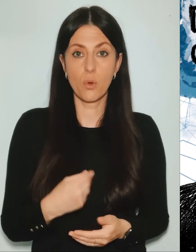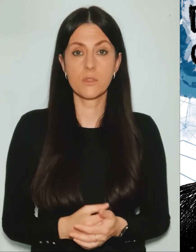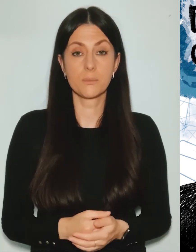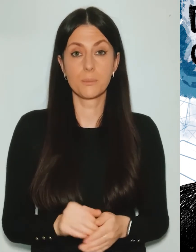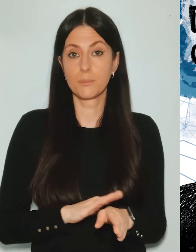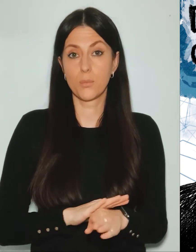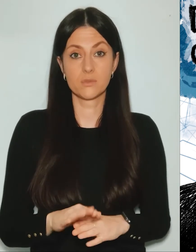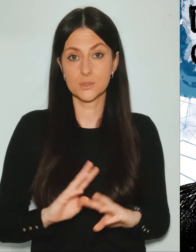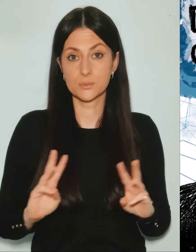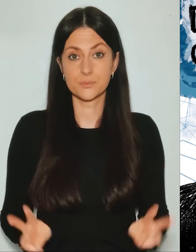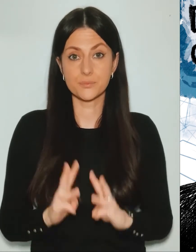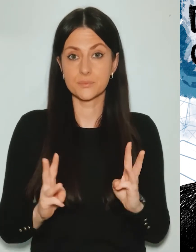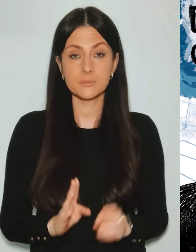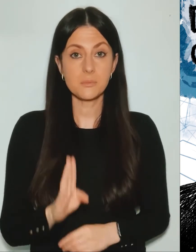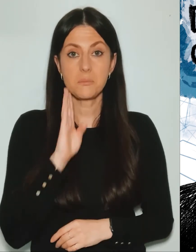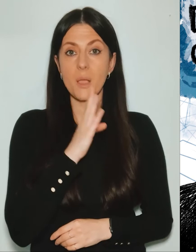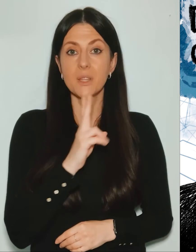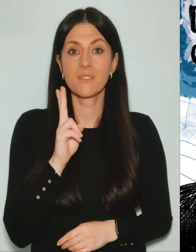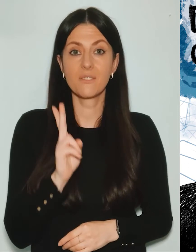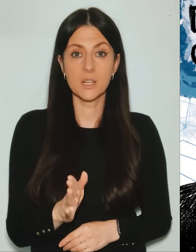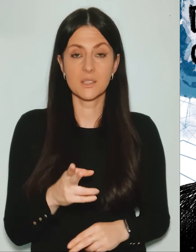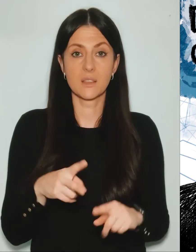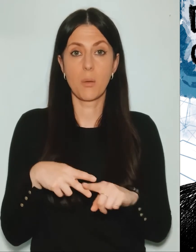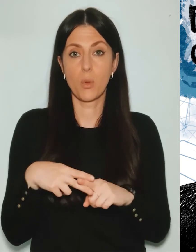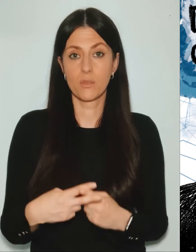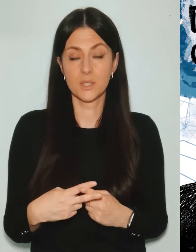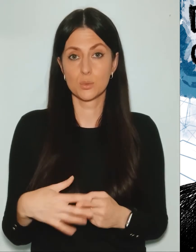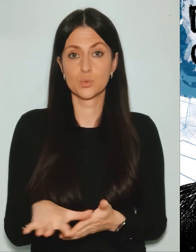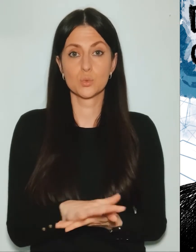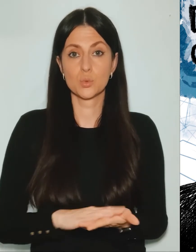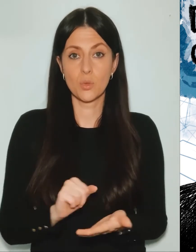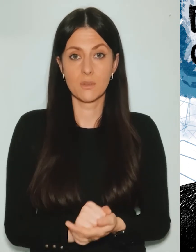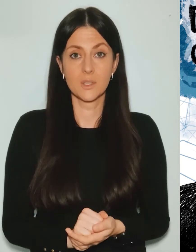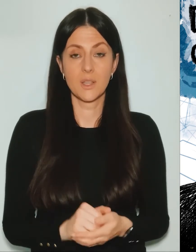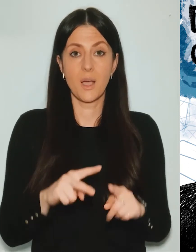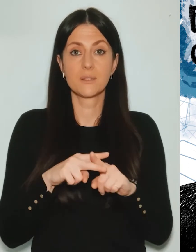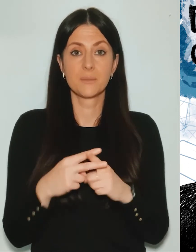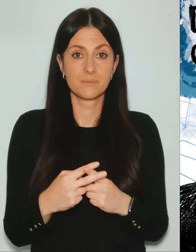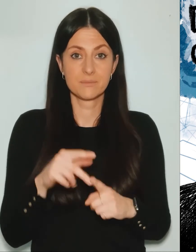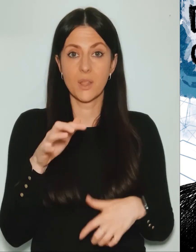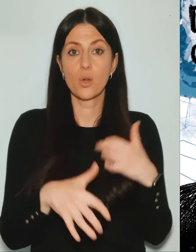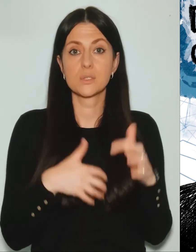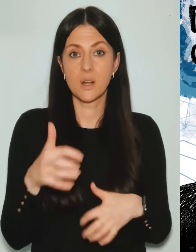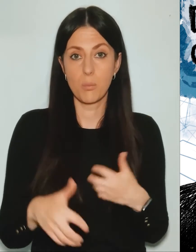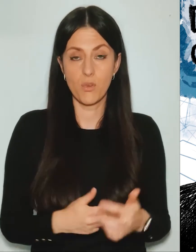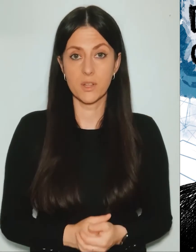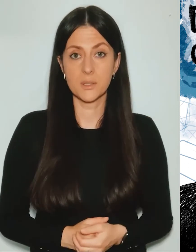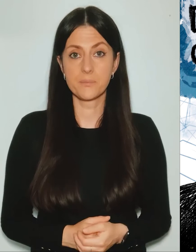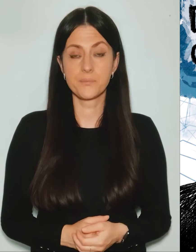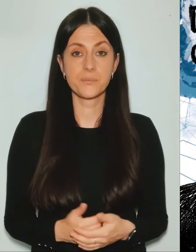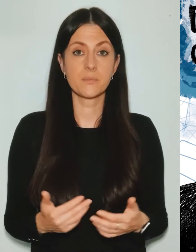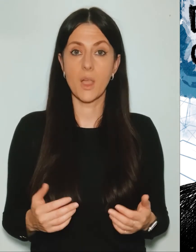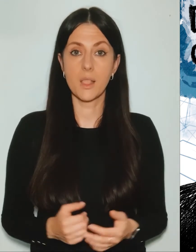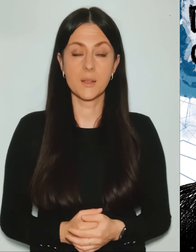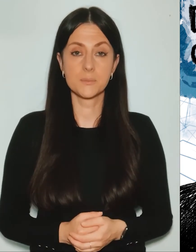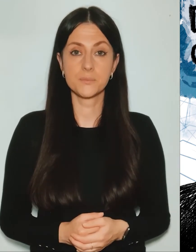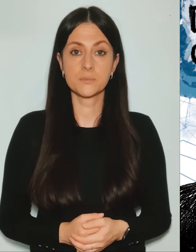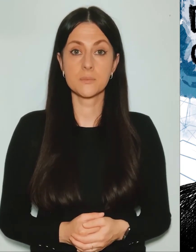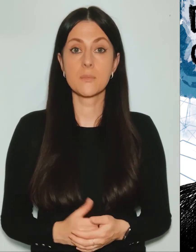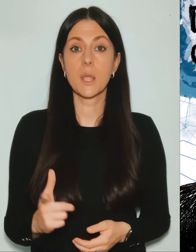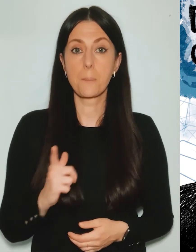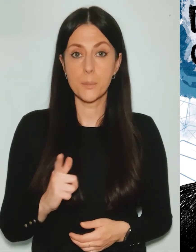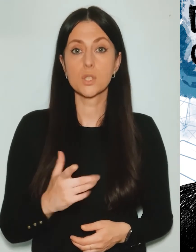Mom's apartment is half destroyed, half looted, but we're waiting for us to come home.